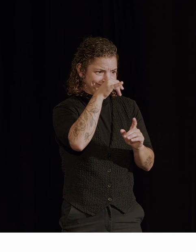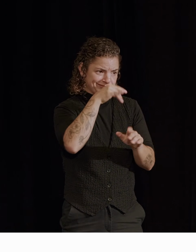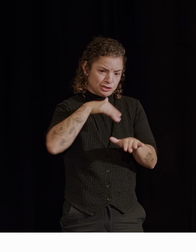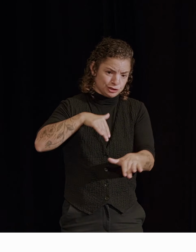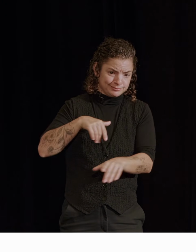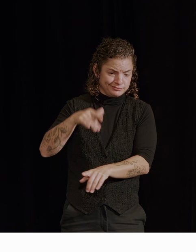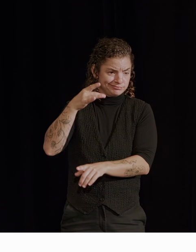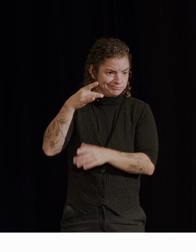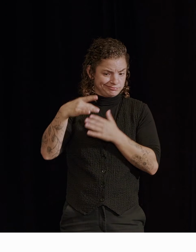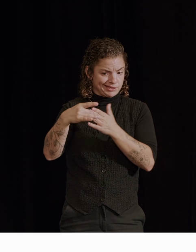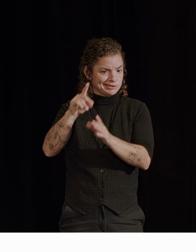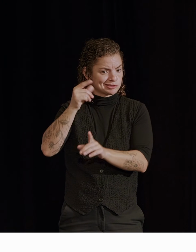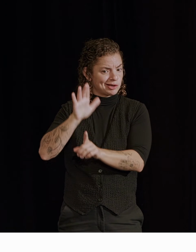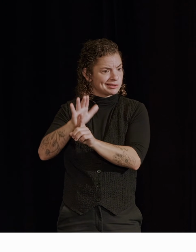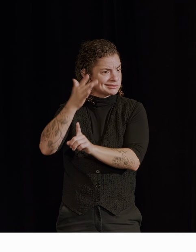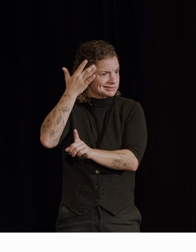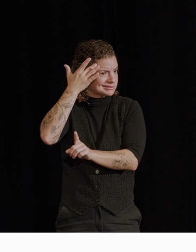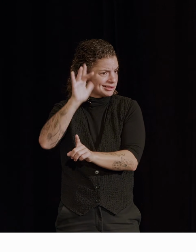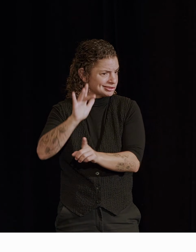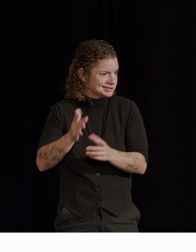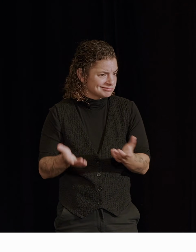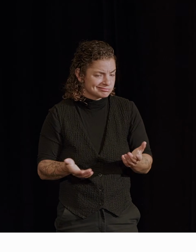I would even contend that canine intelligence